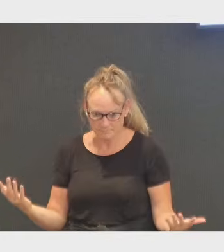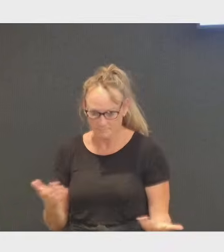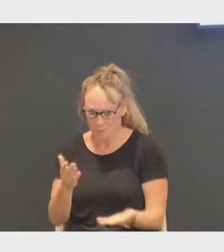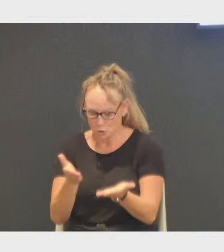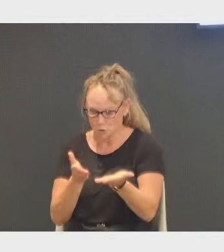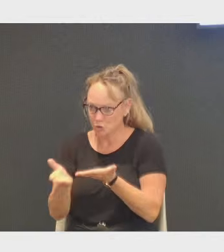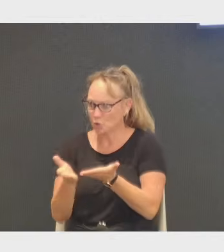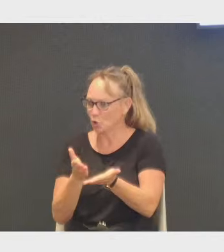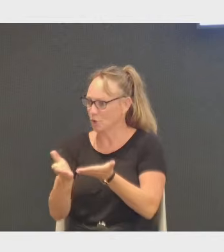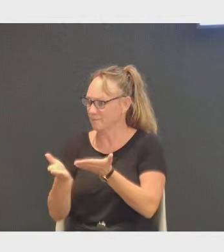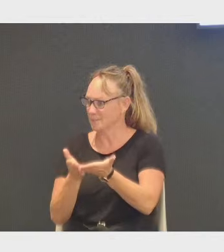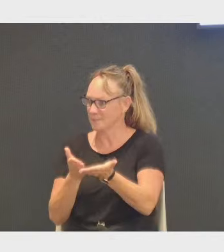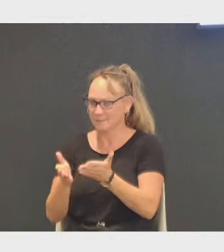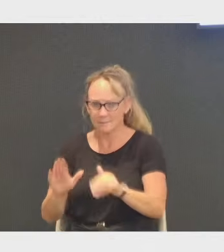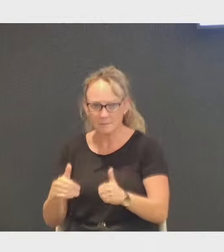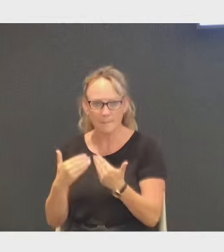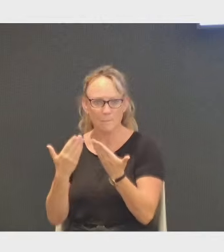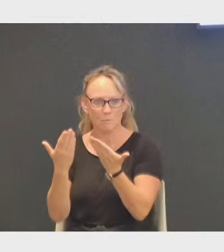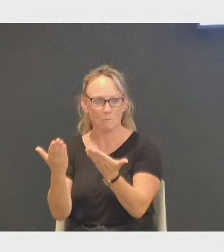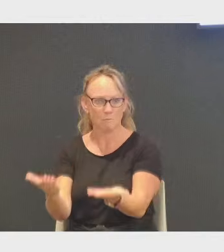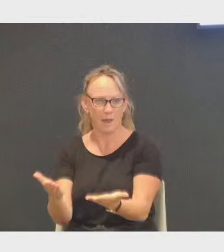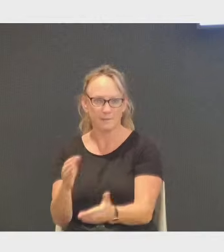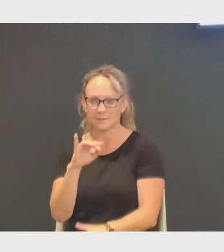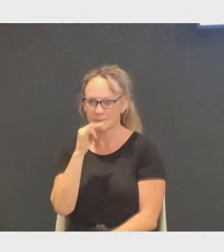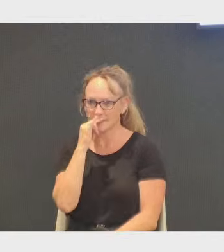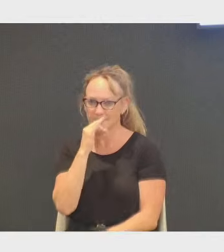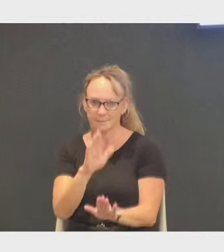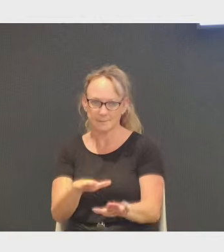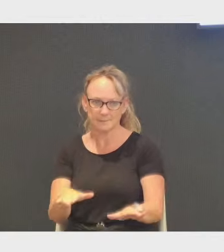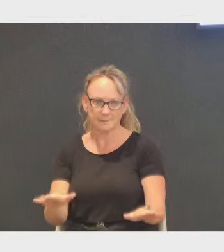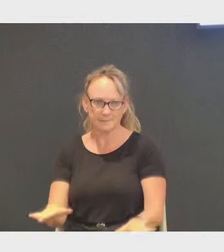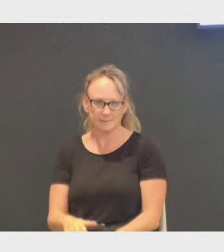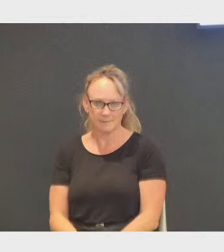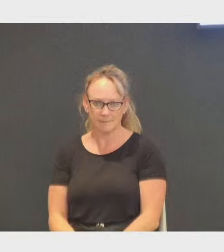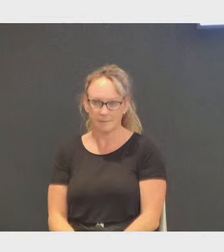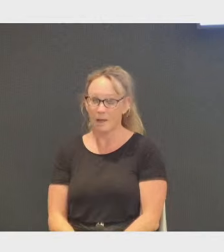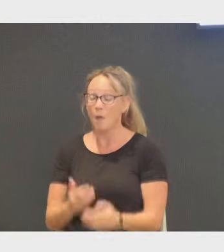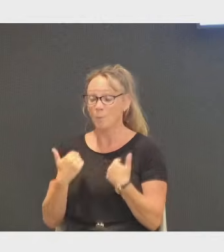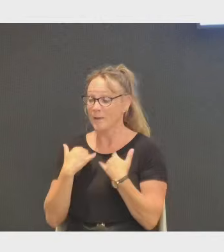the wraparounds that are provided to those kids. Um, we also have an independent living program to